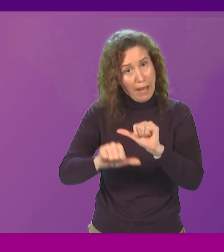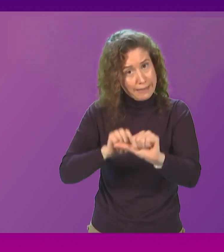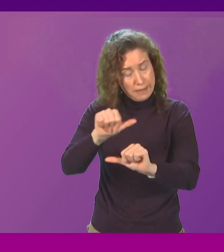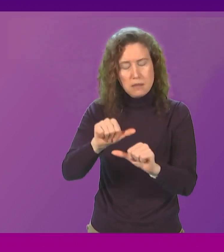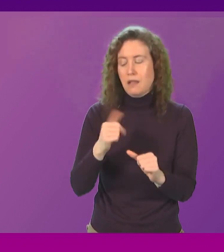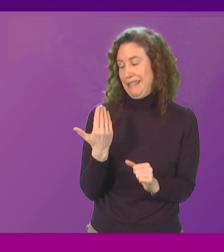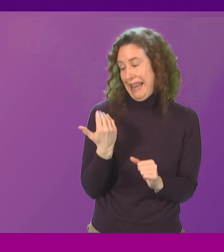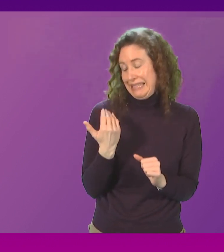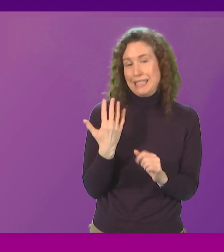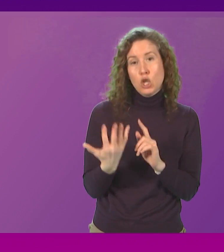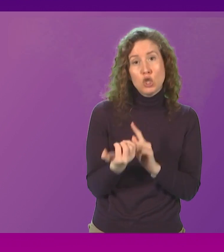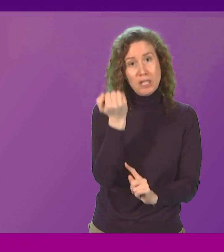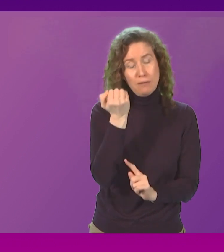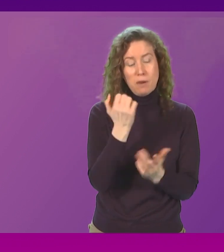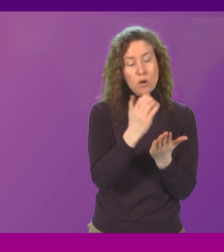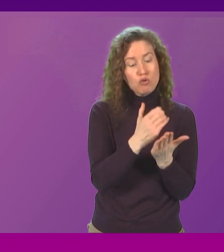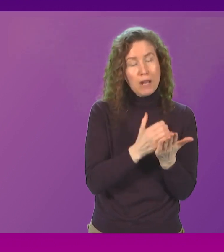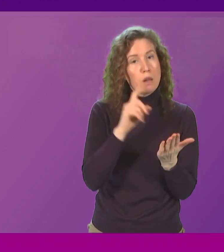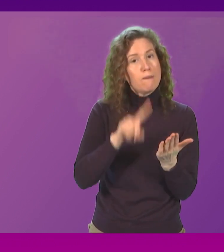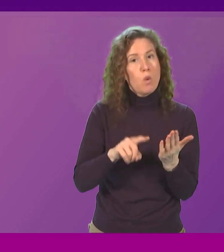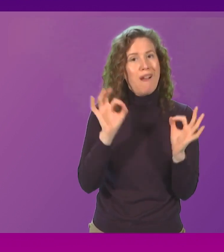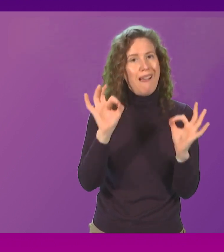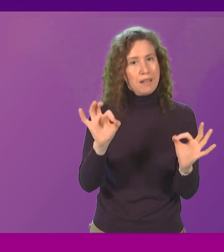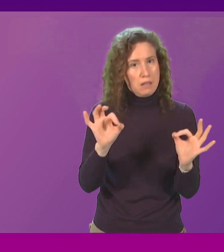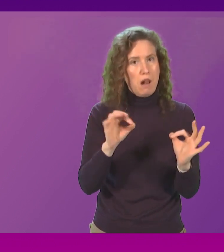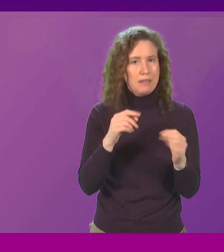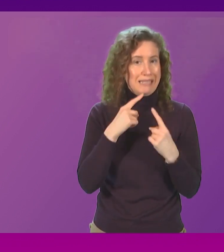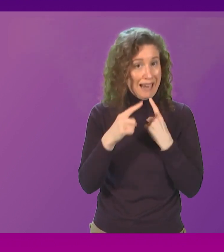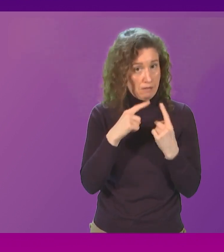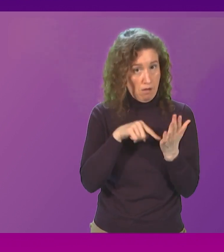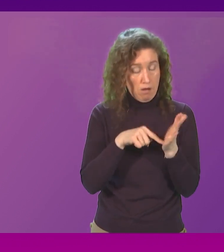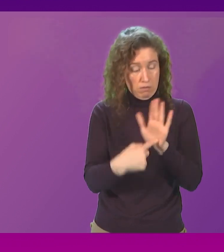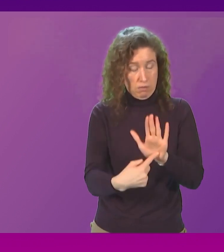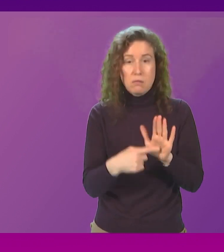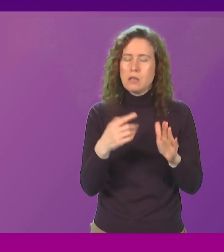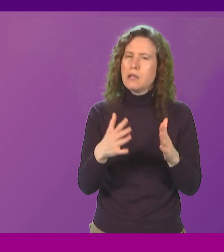The latest achievement of curriculum for excellence levels data demonstrated the biggest single-year